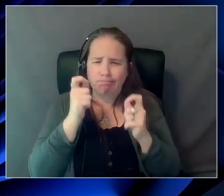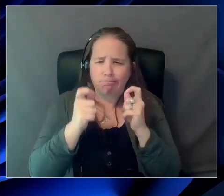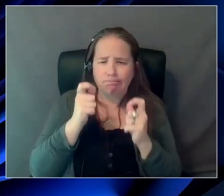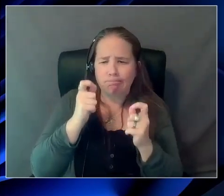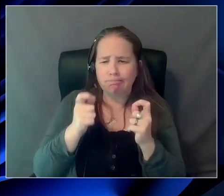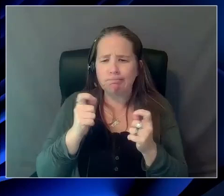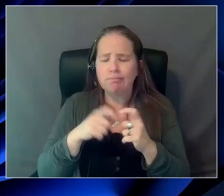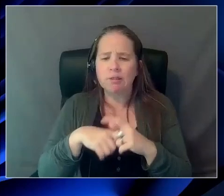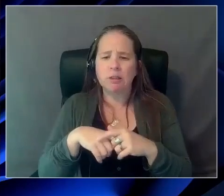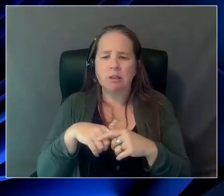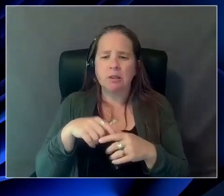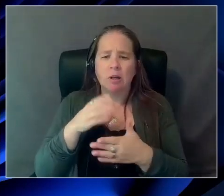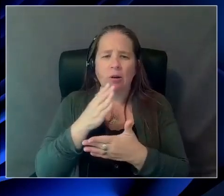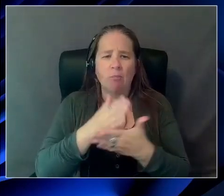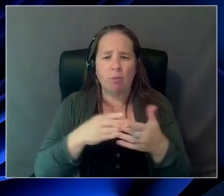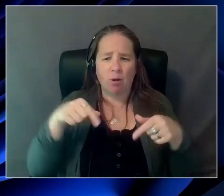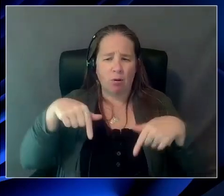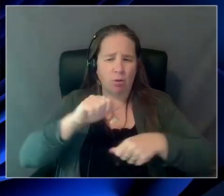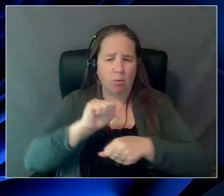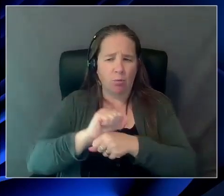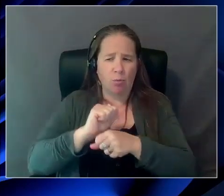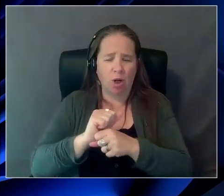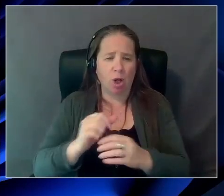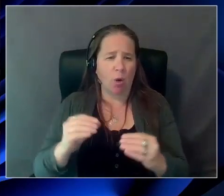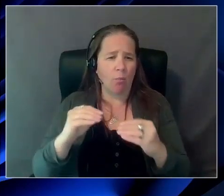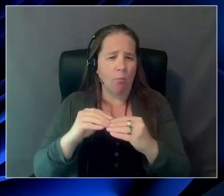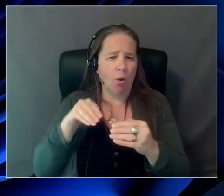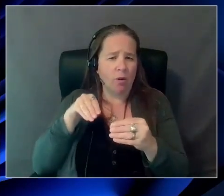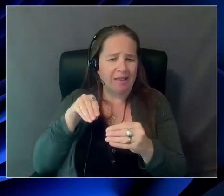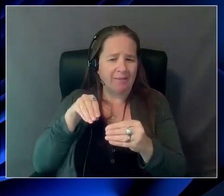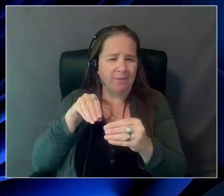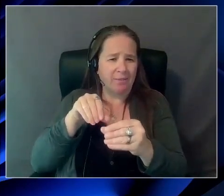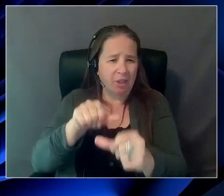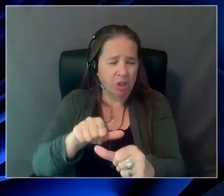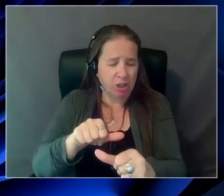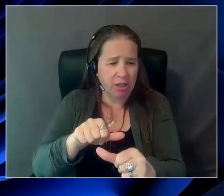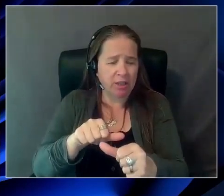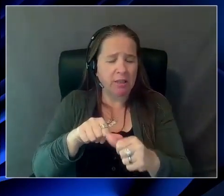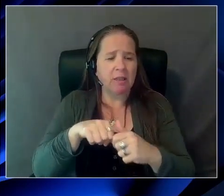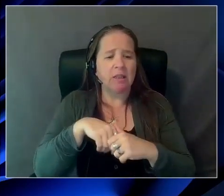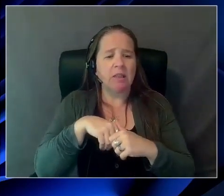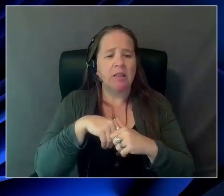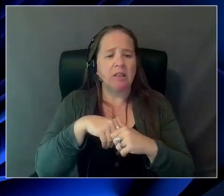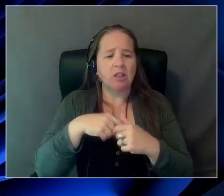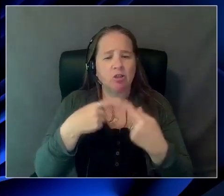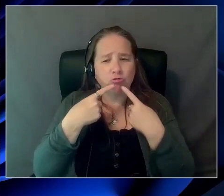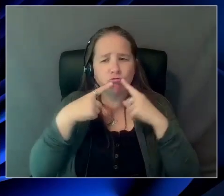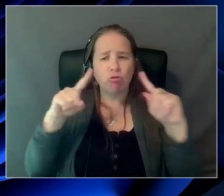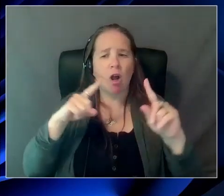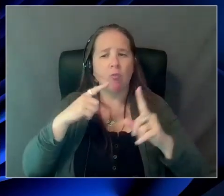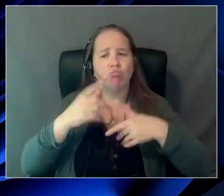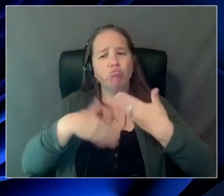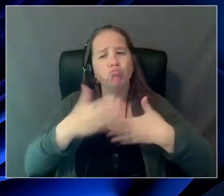Part of this work to help things more efficient that make things more efficient, you're starting to see arrive in Windows